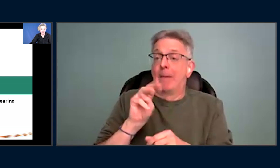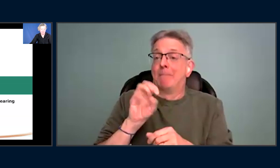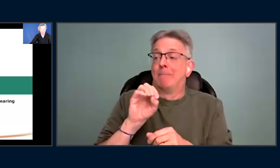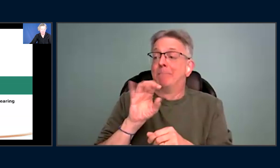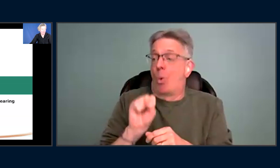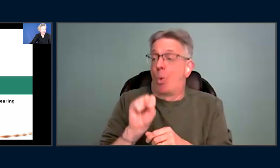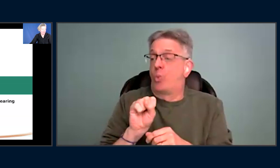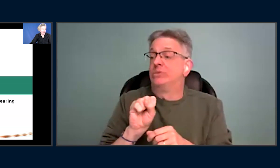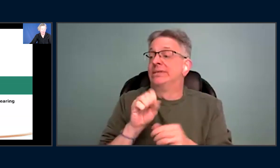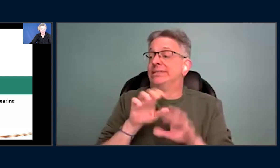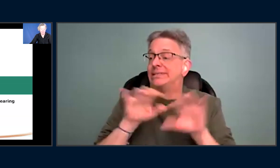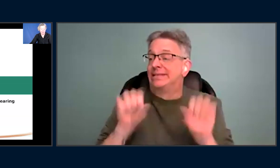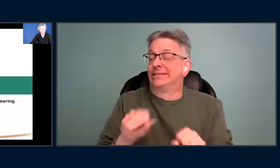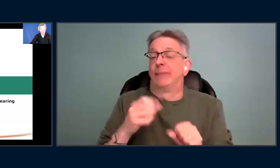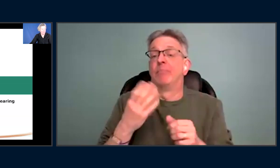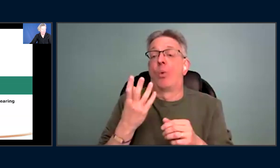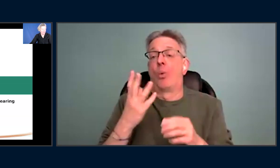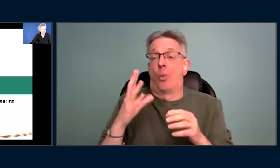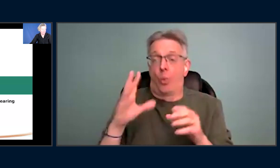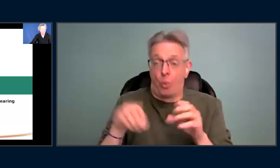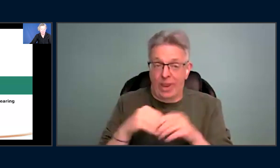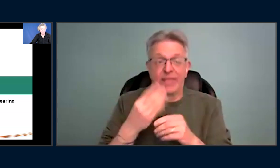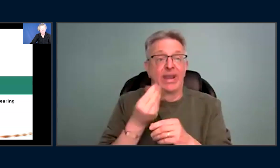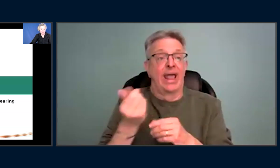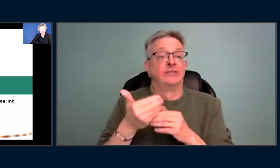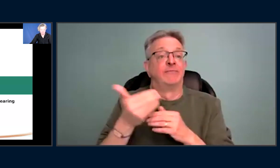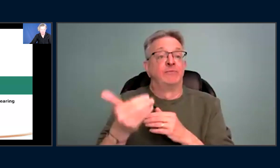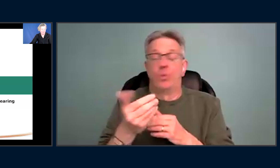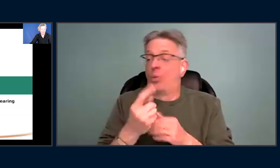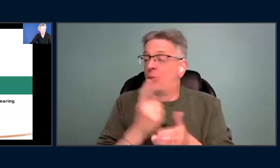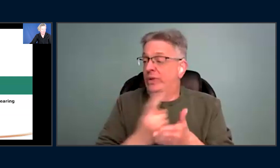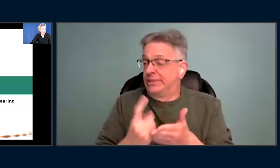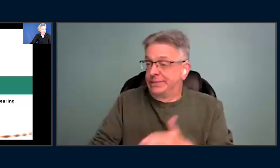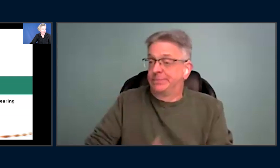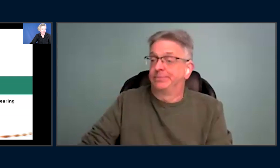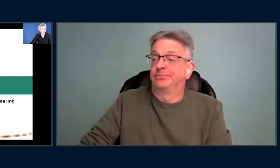and they will be applied in the MOECS system within the next few weeks.